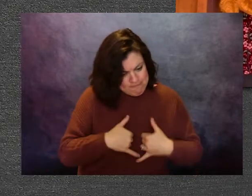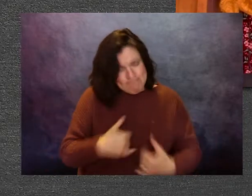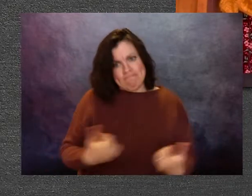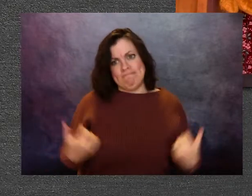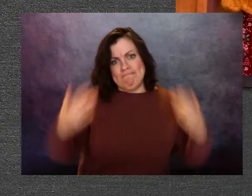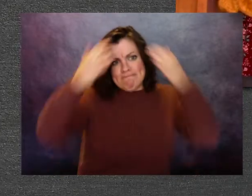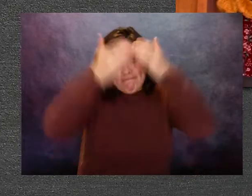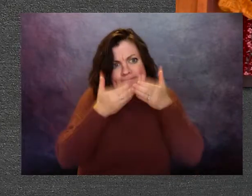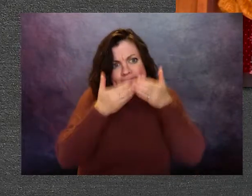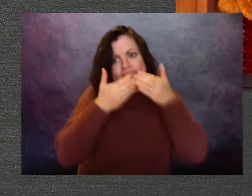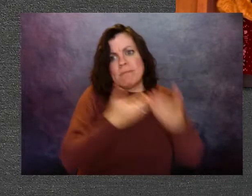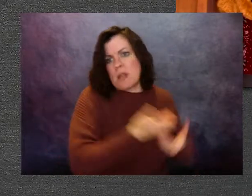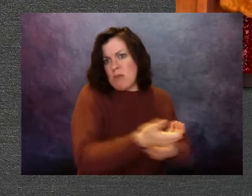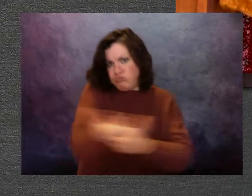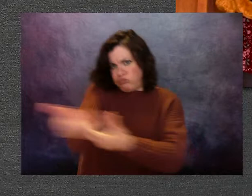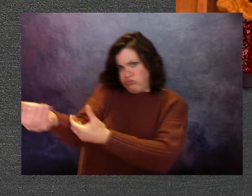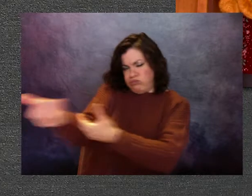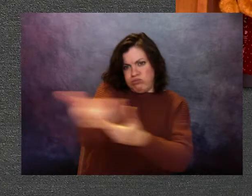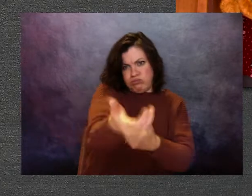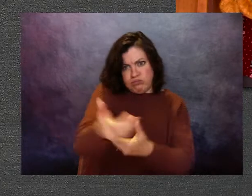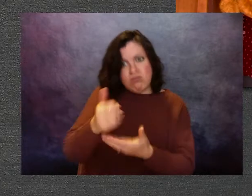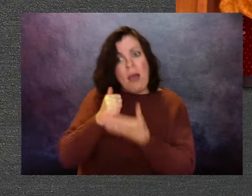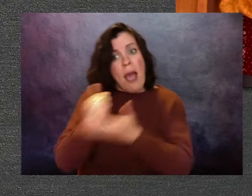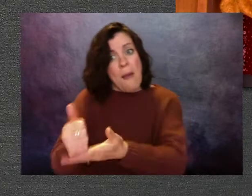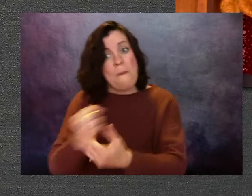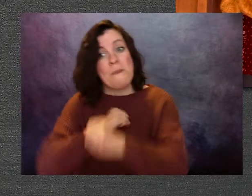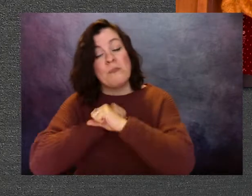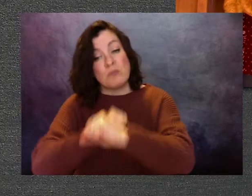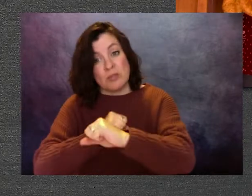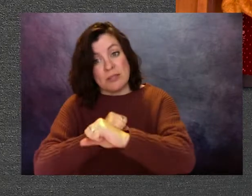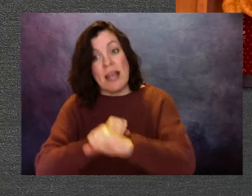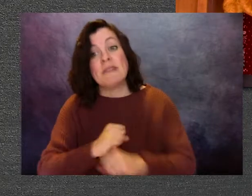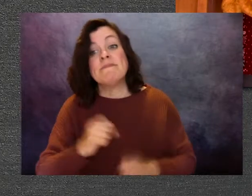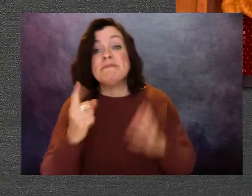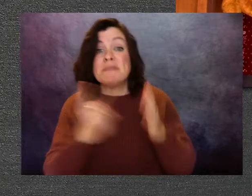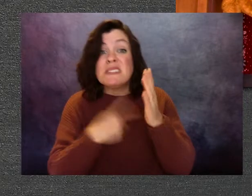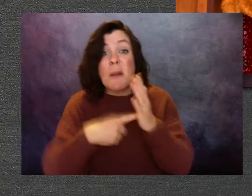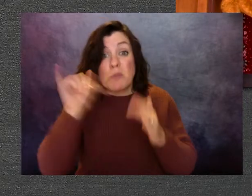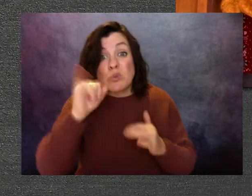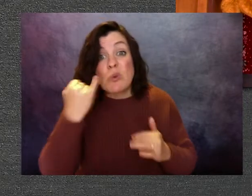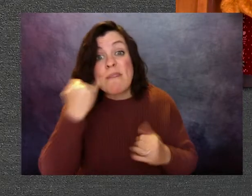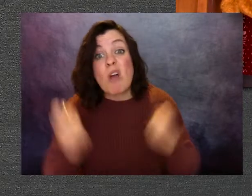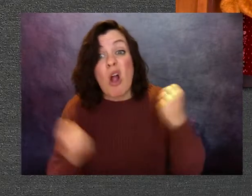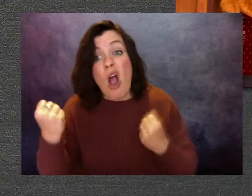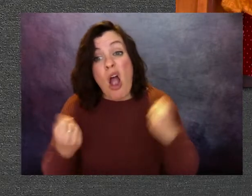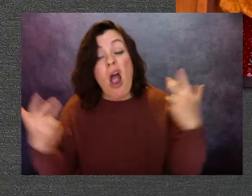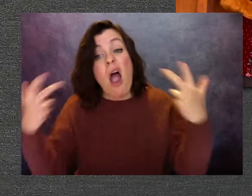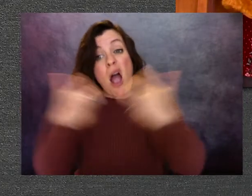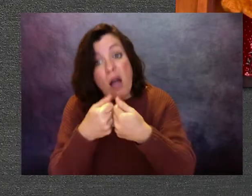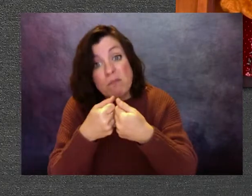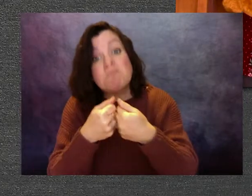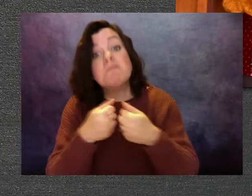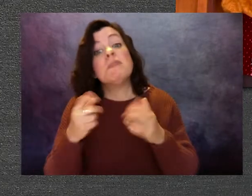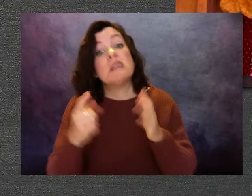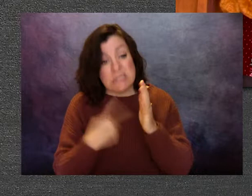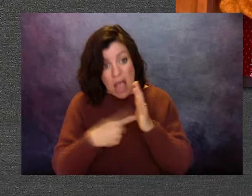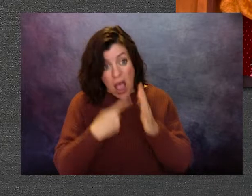Sometimes firefighters. Also, if we get in a car accident, they help get people out of the car safely. Right.